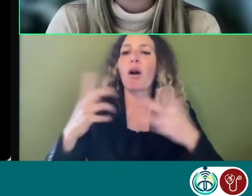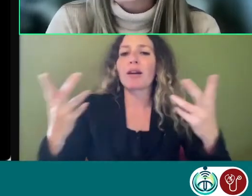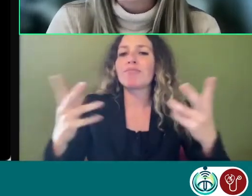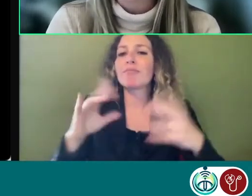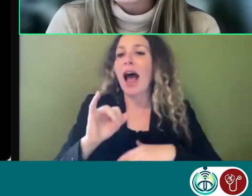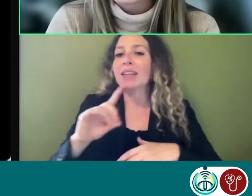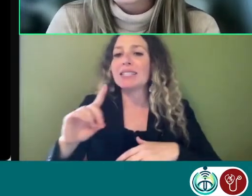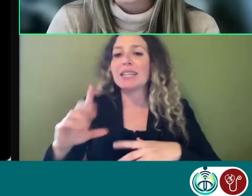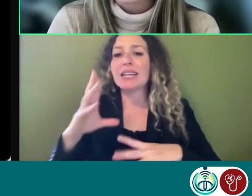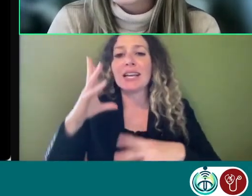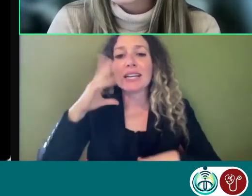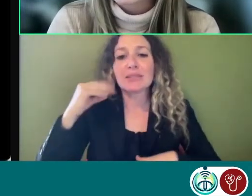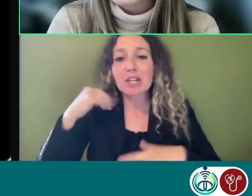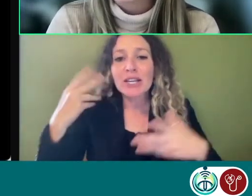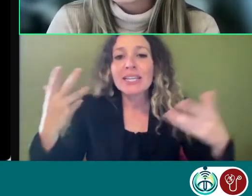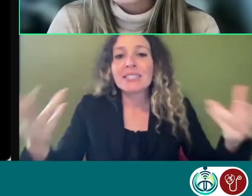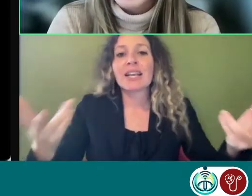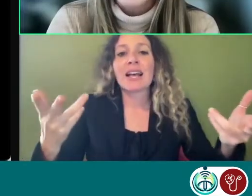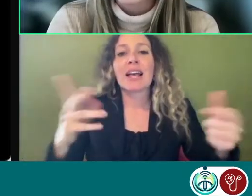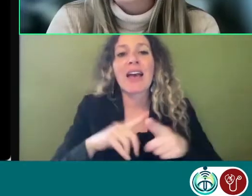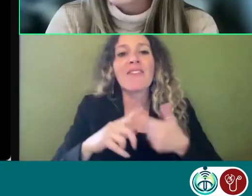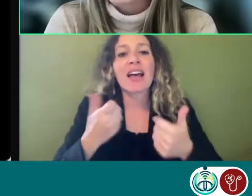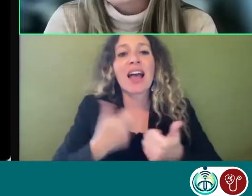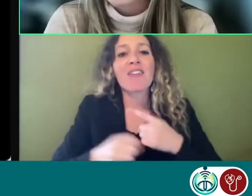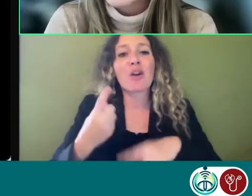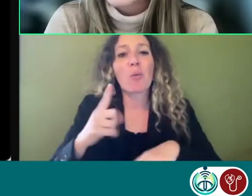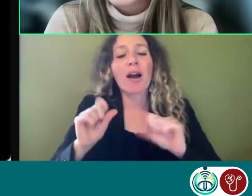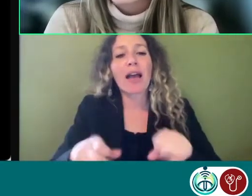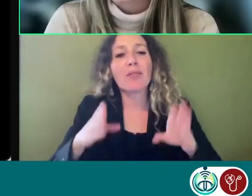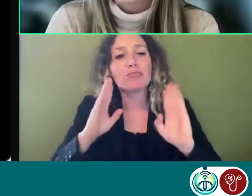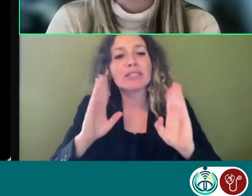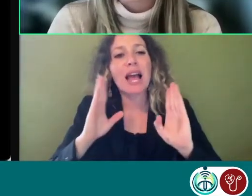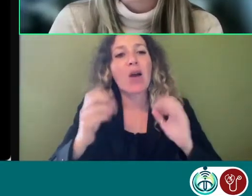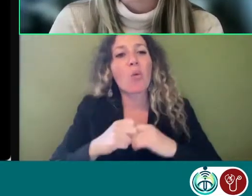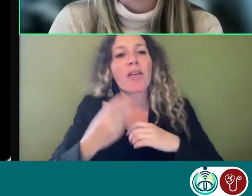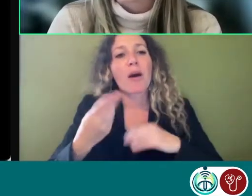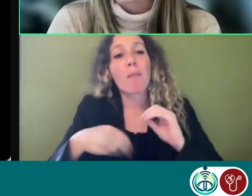But everybody can present with them to a higher or lower point, and that's not better or worse